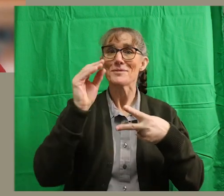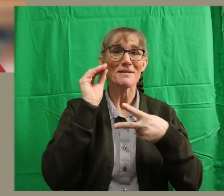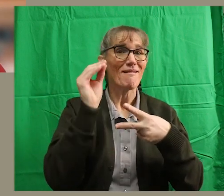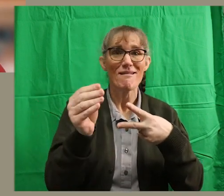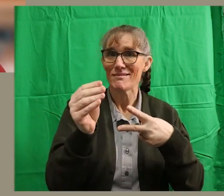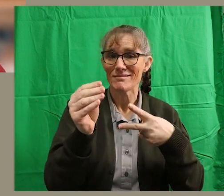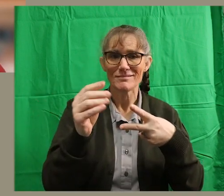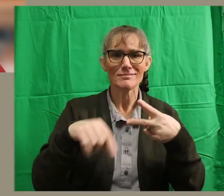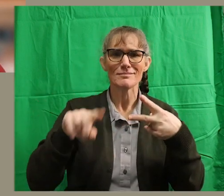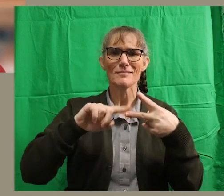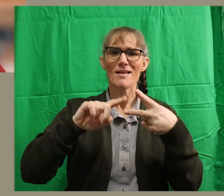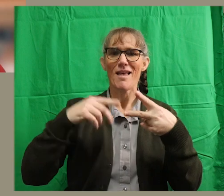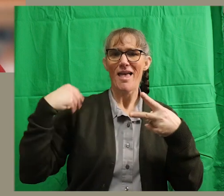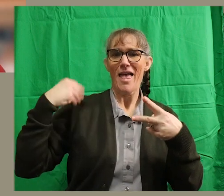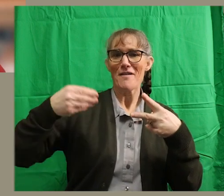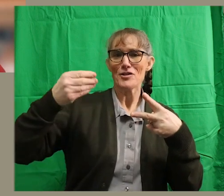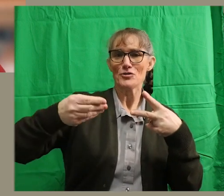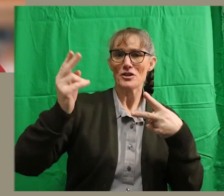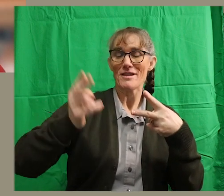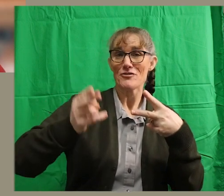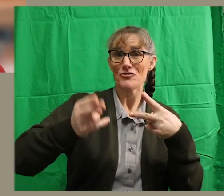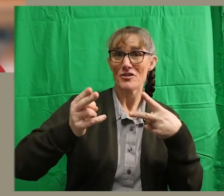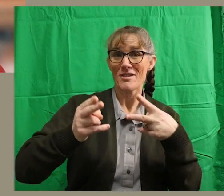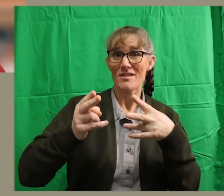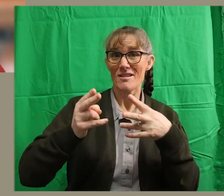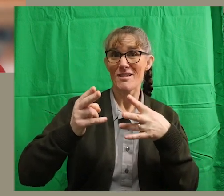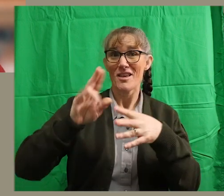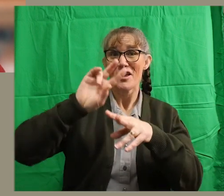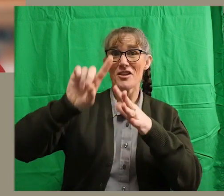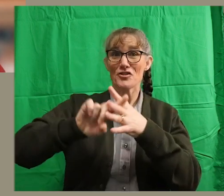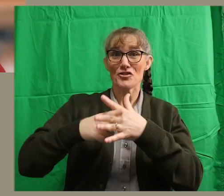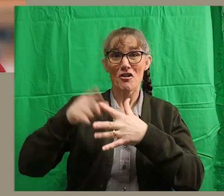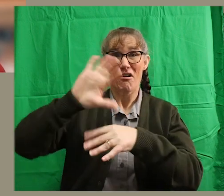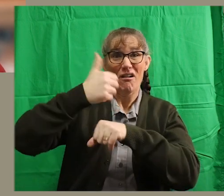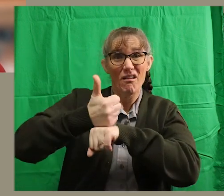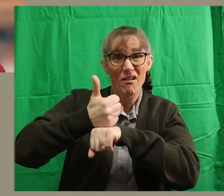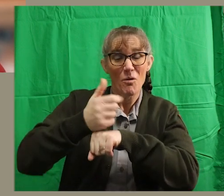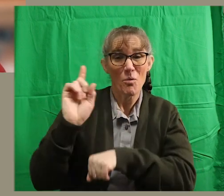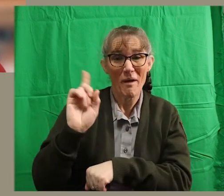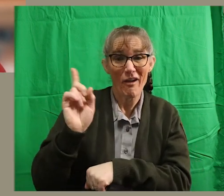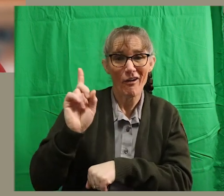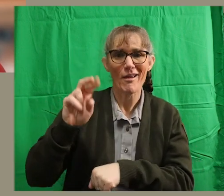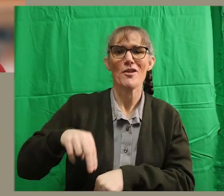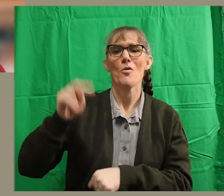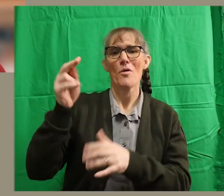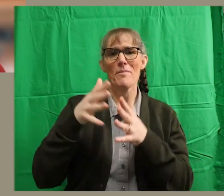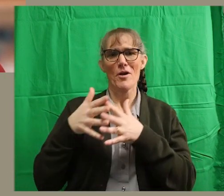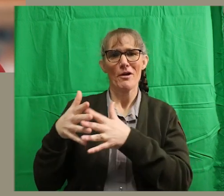that none of them have humps, and also we see that they trace their evolutionary history to North America.